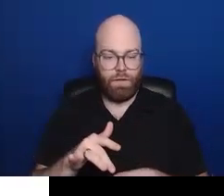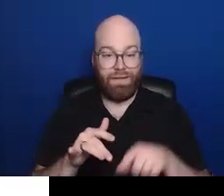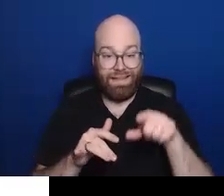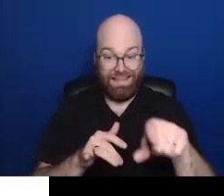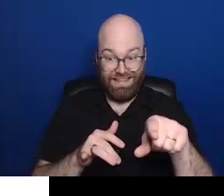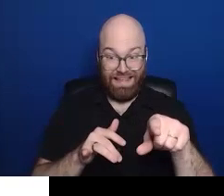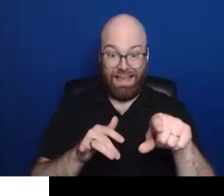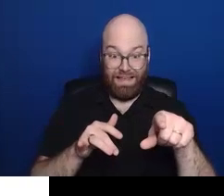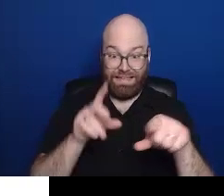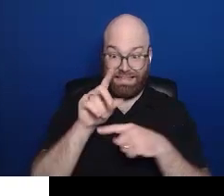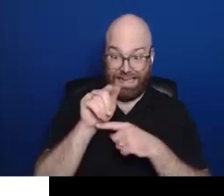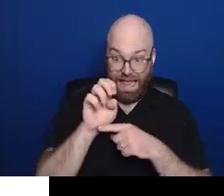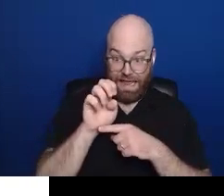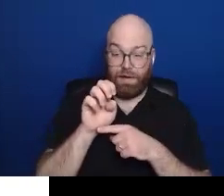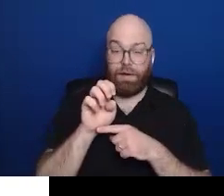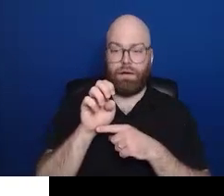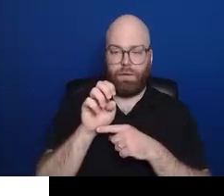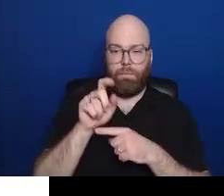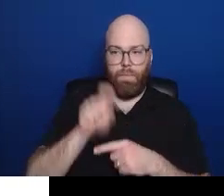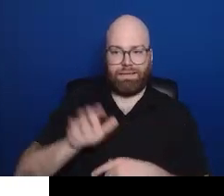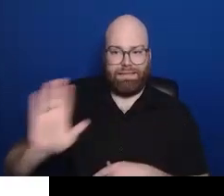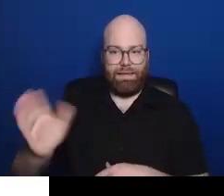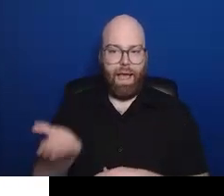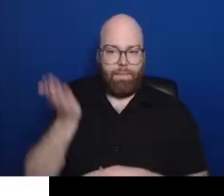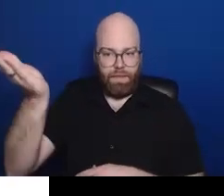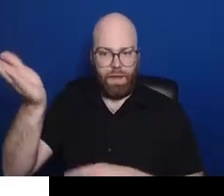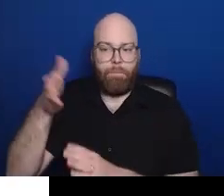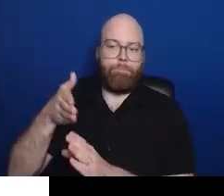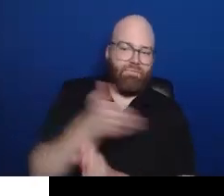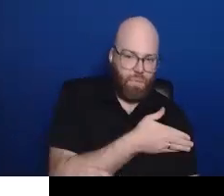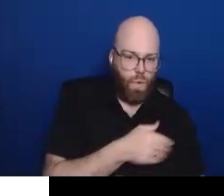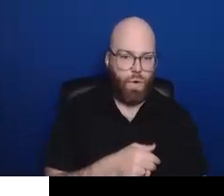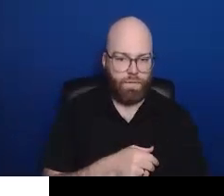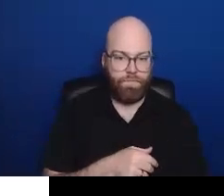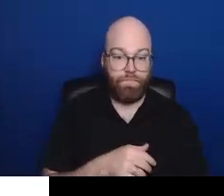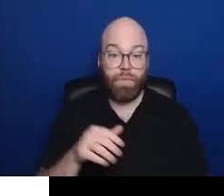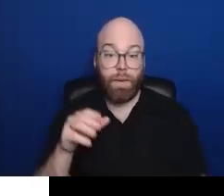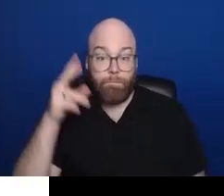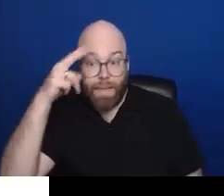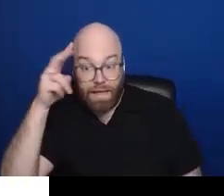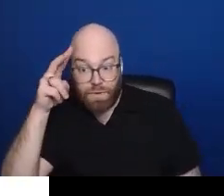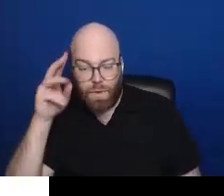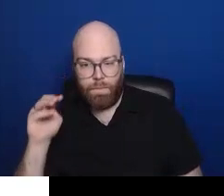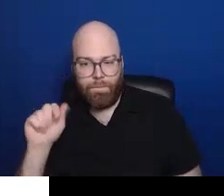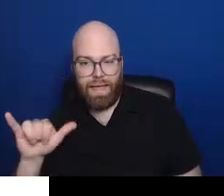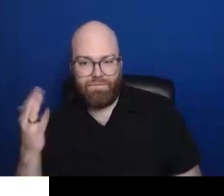For Mexico, they have to wait a little longer. If you notice it says May 15th, 2021. Okay.